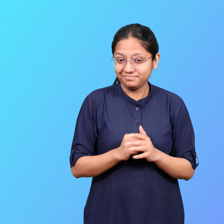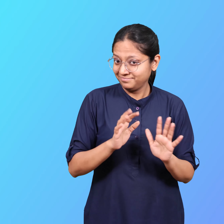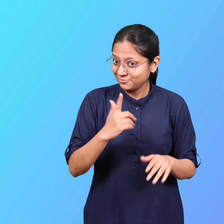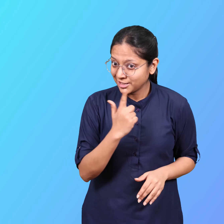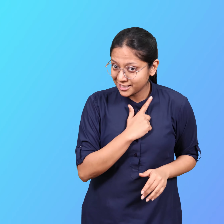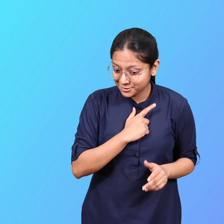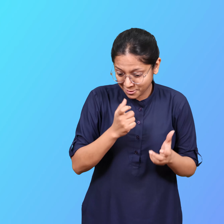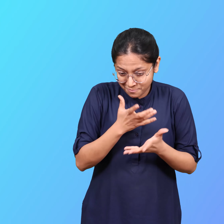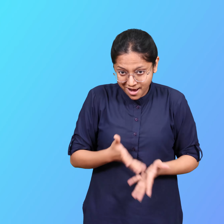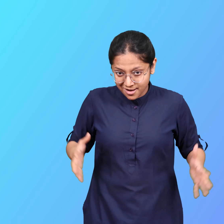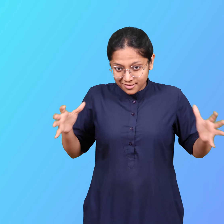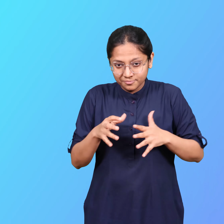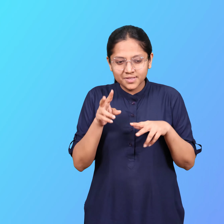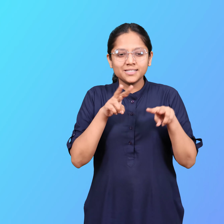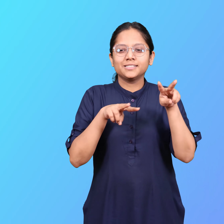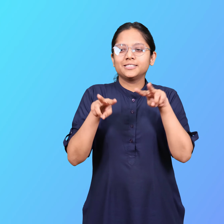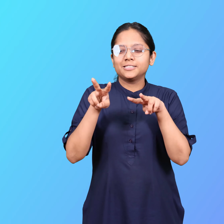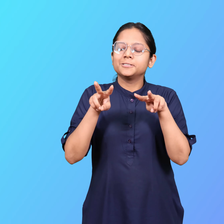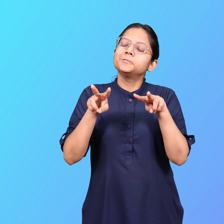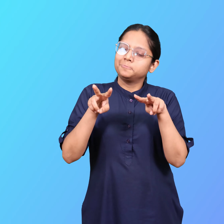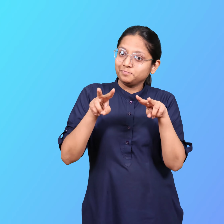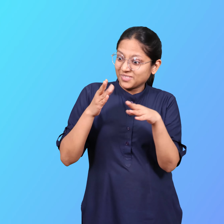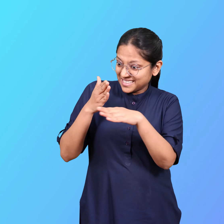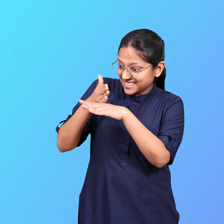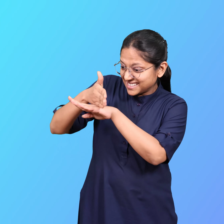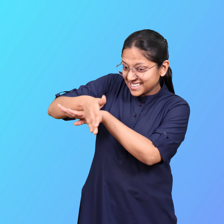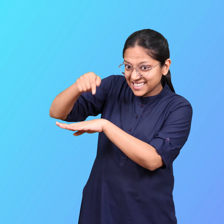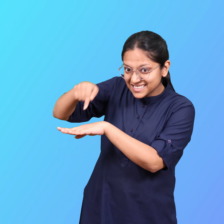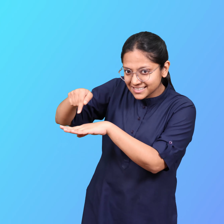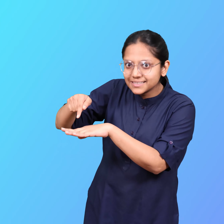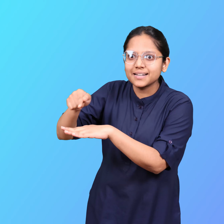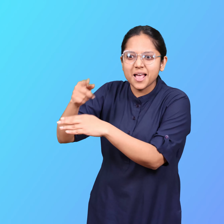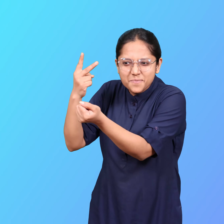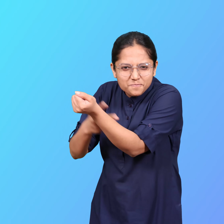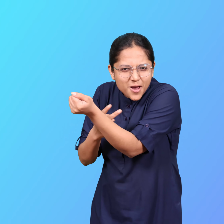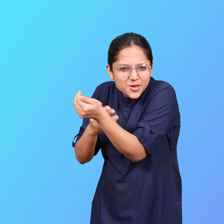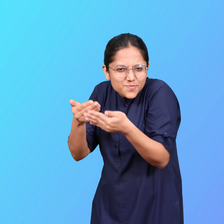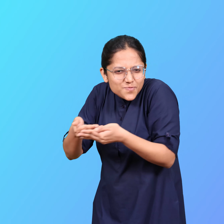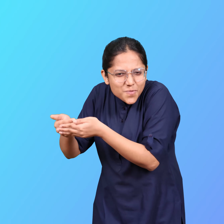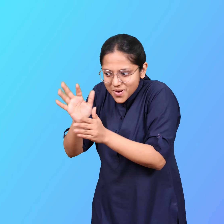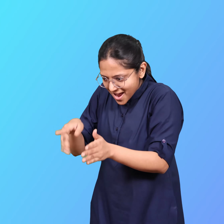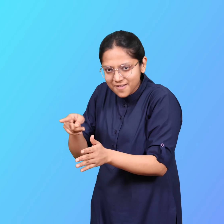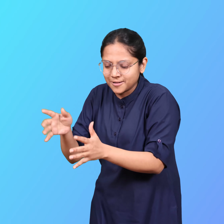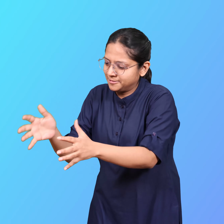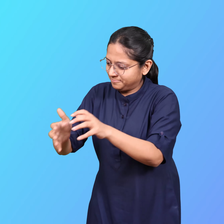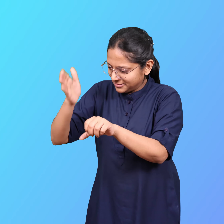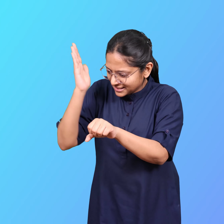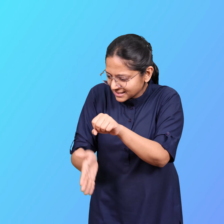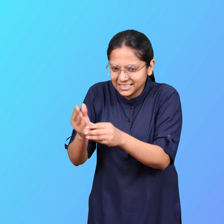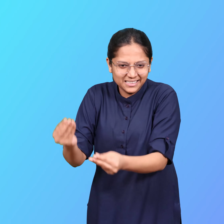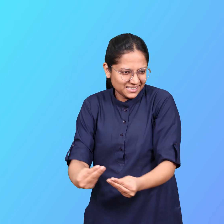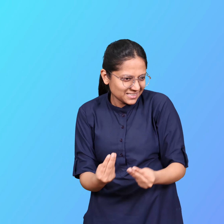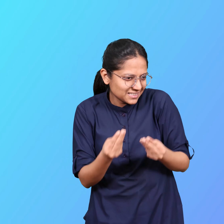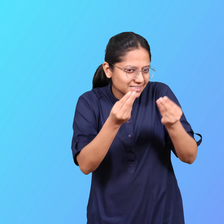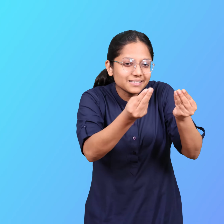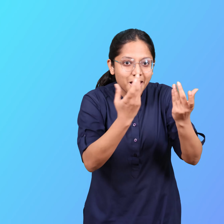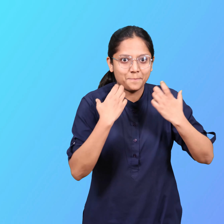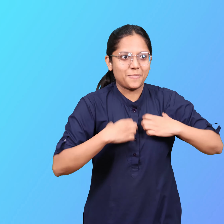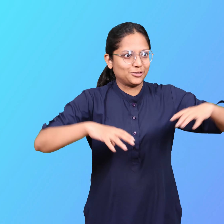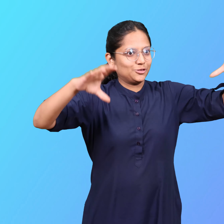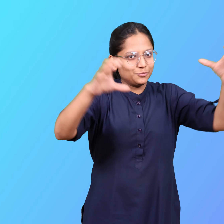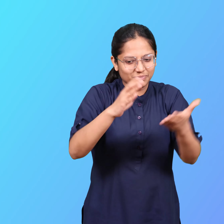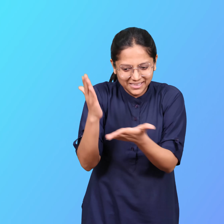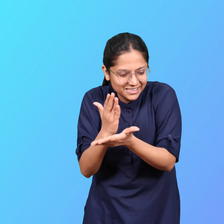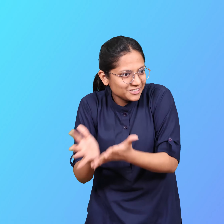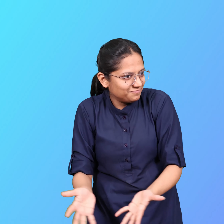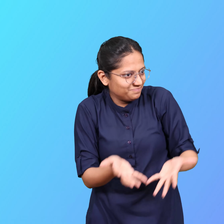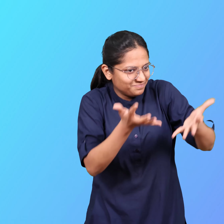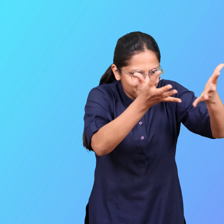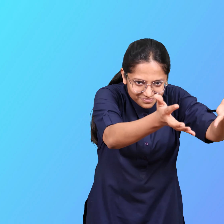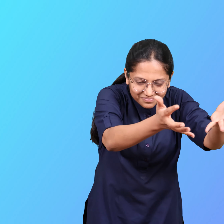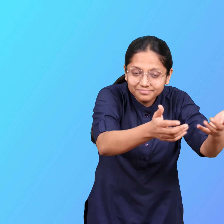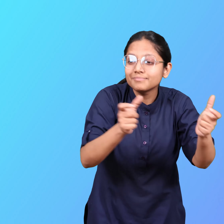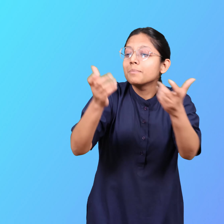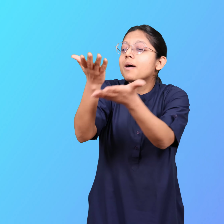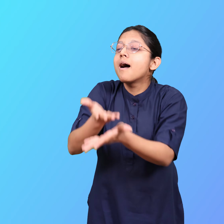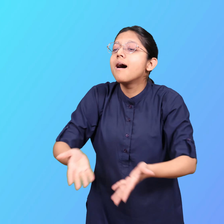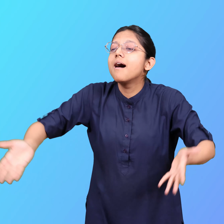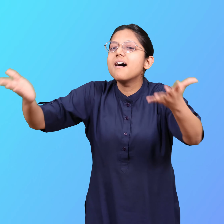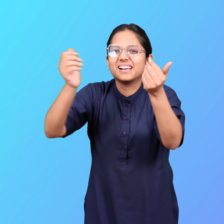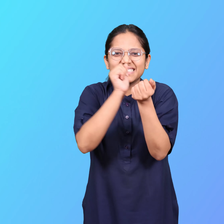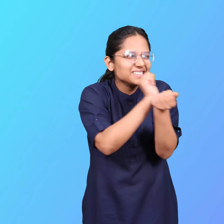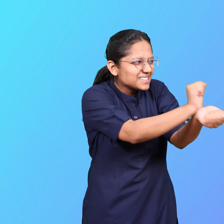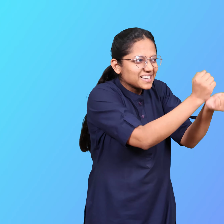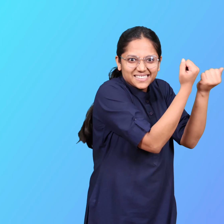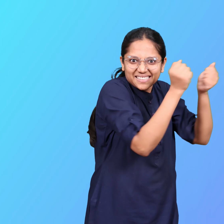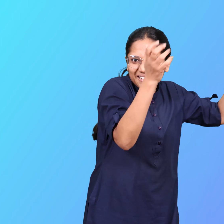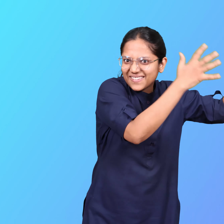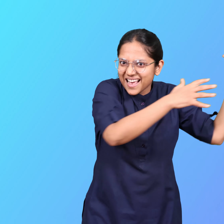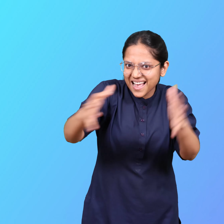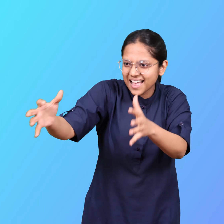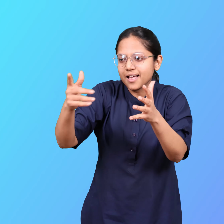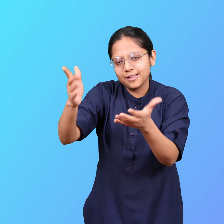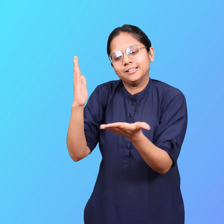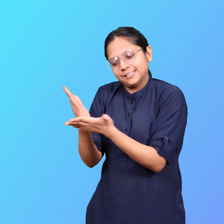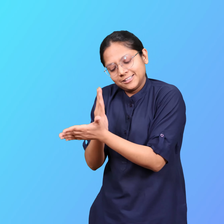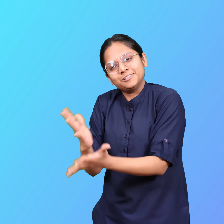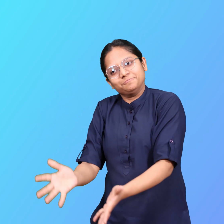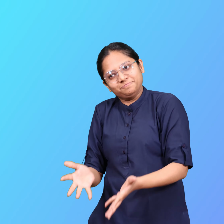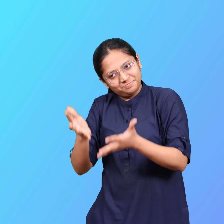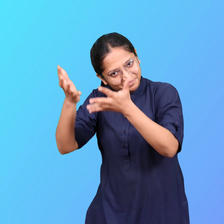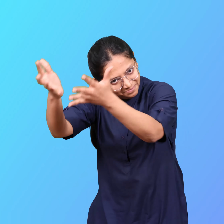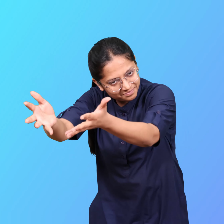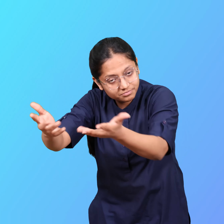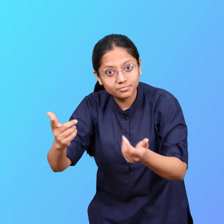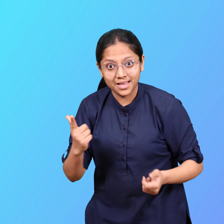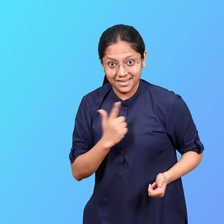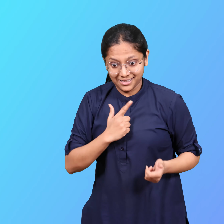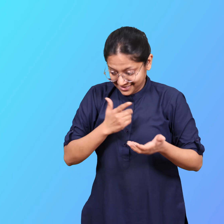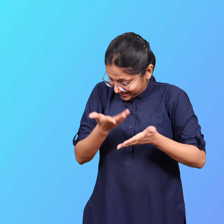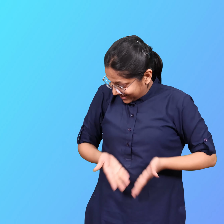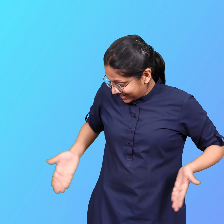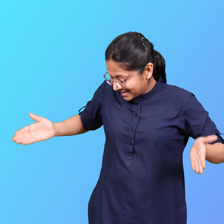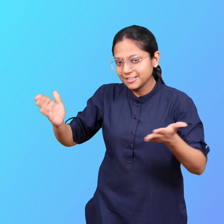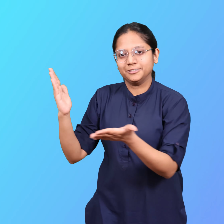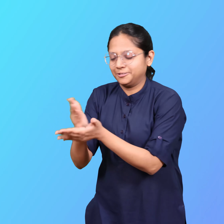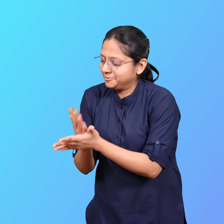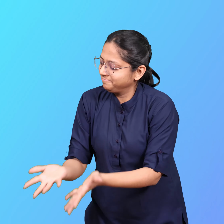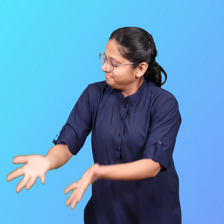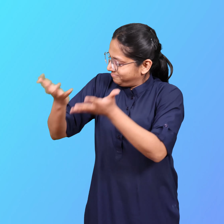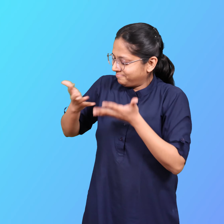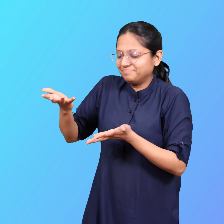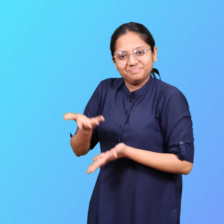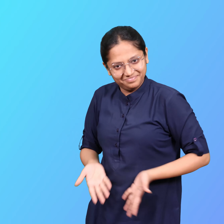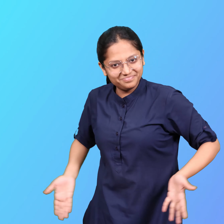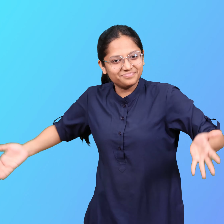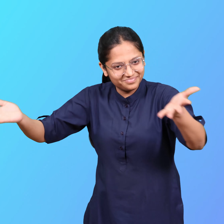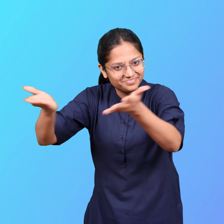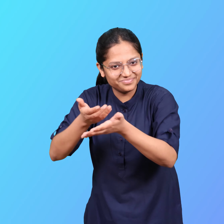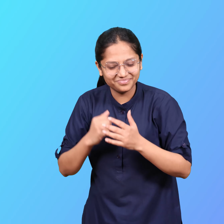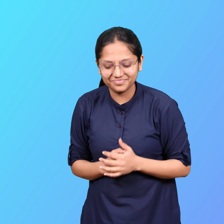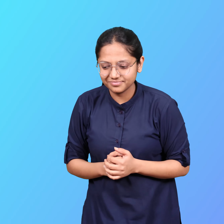The Levites killed the Passover lamb for all the Jews who had returned from captivity. They did that for their brothers the priests and for themselves.